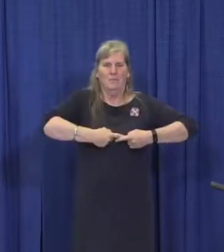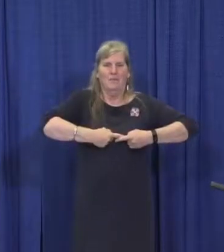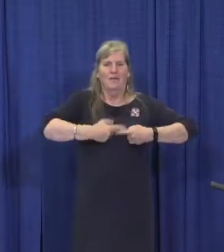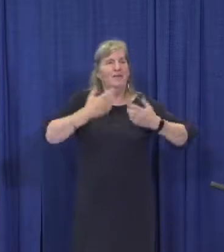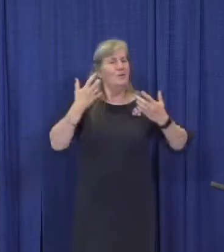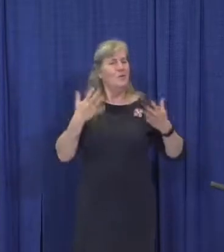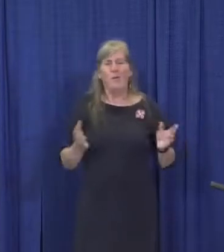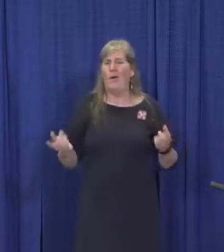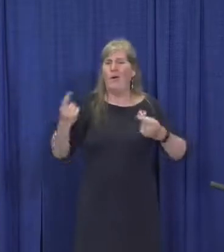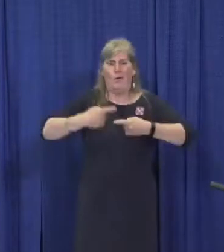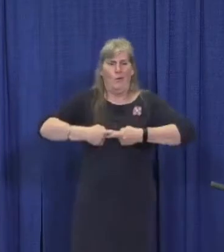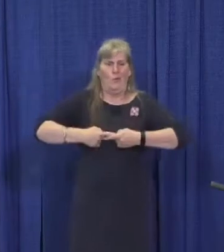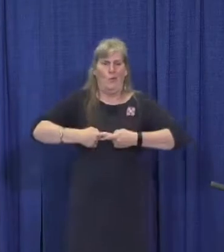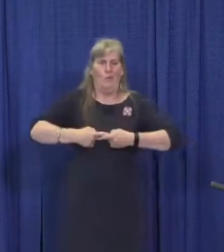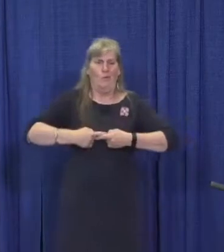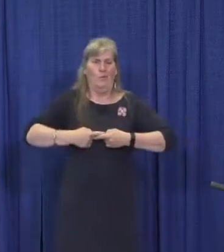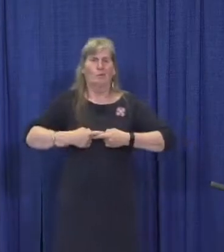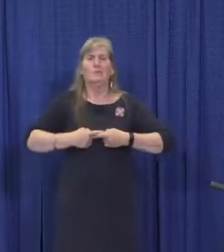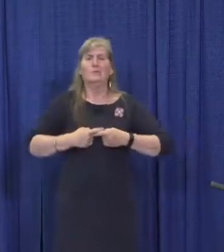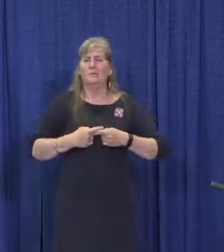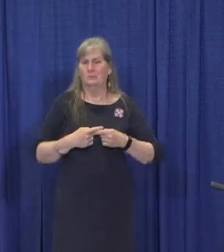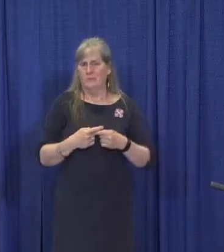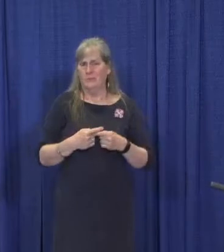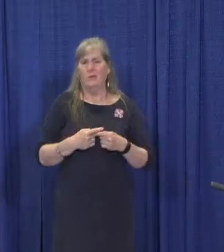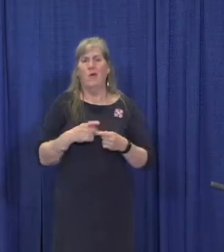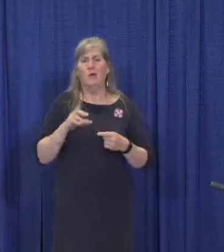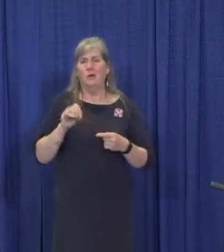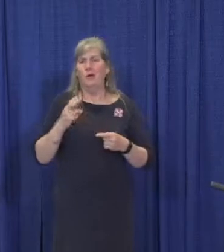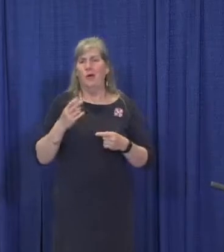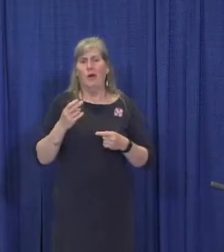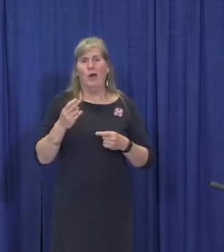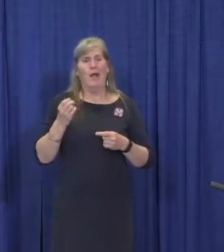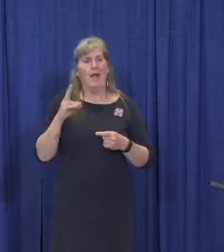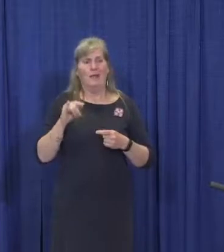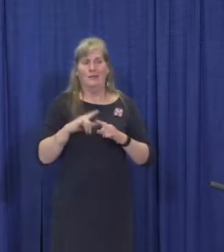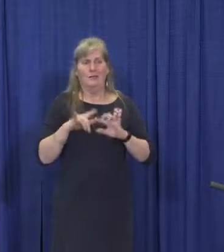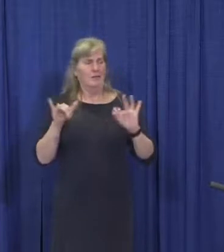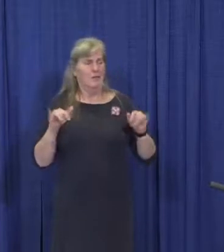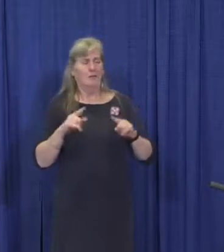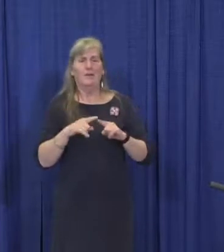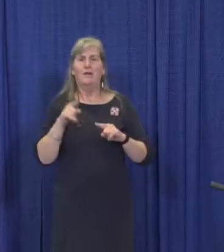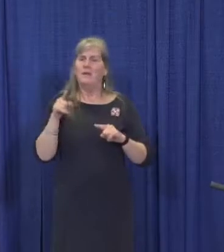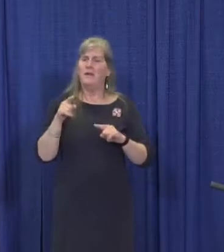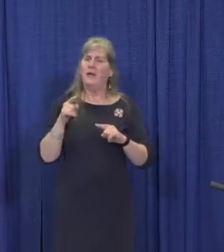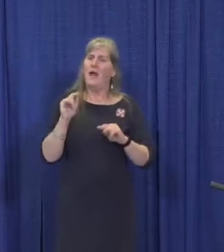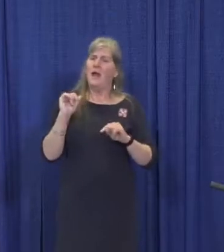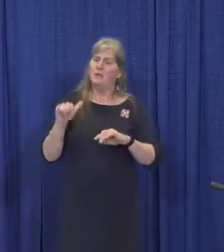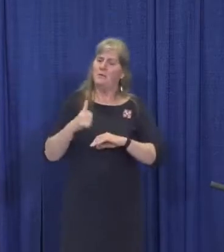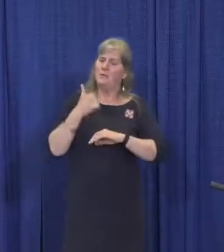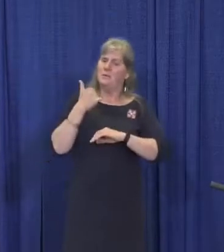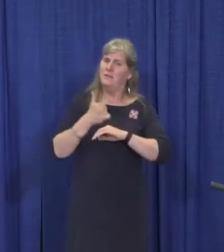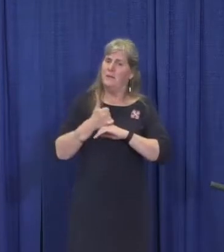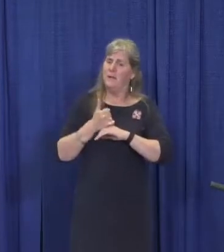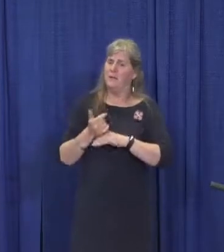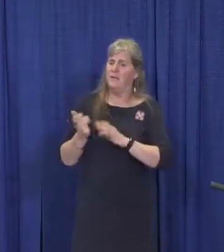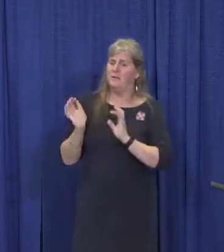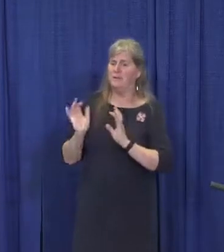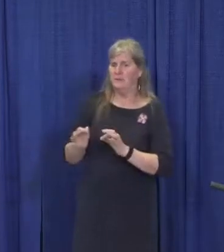don't want to and and that's a small measure to allow